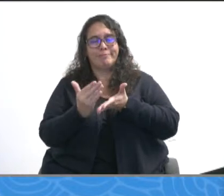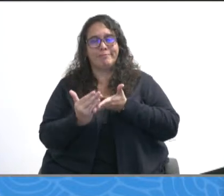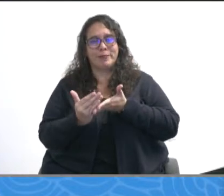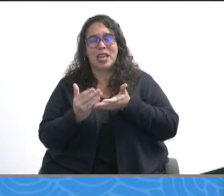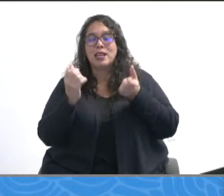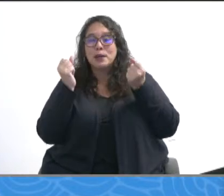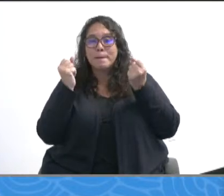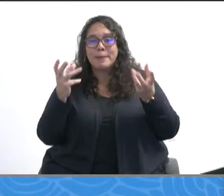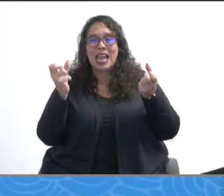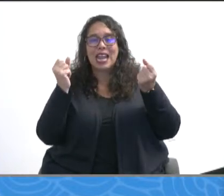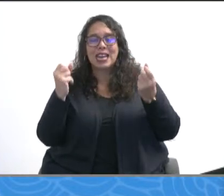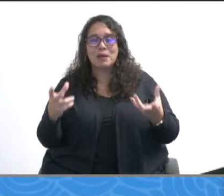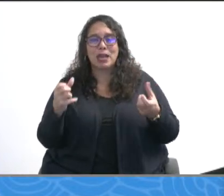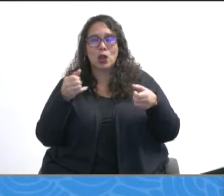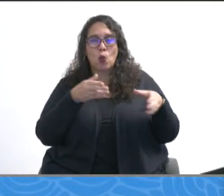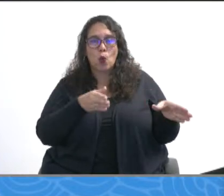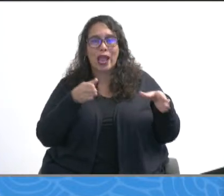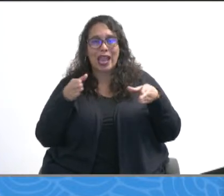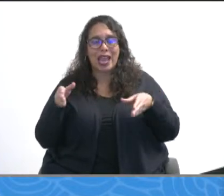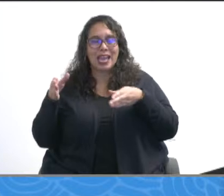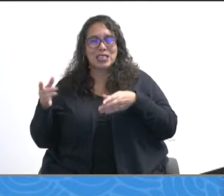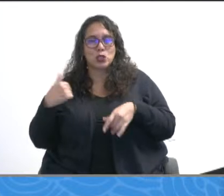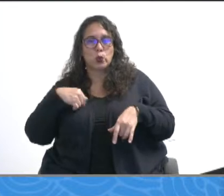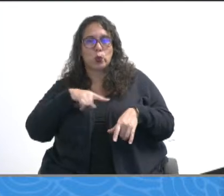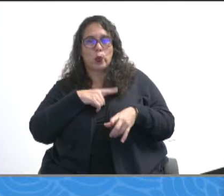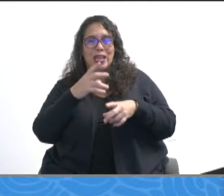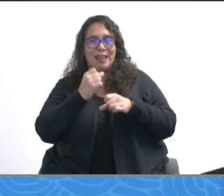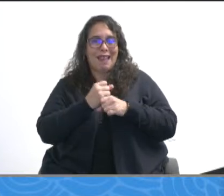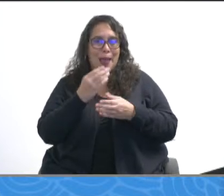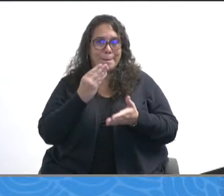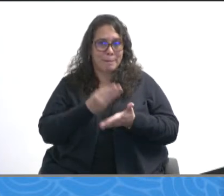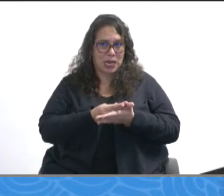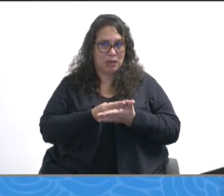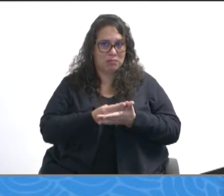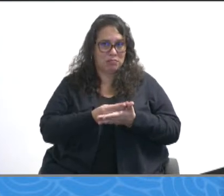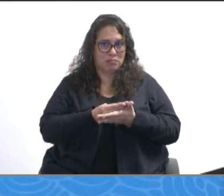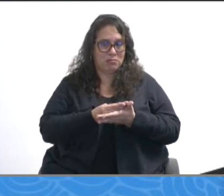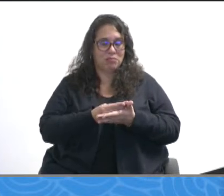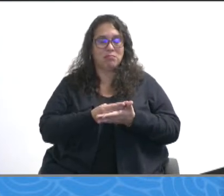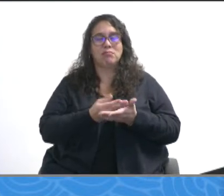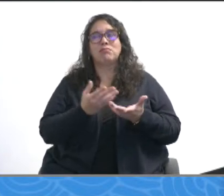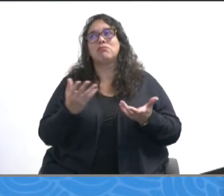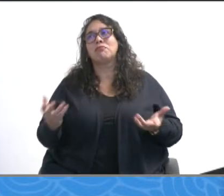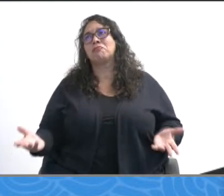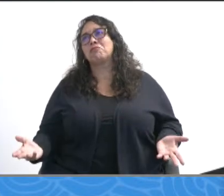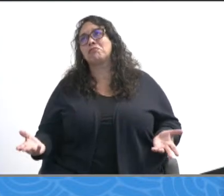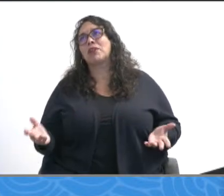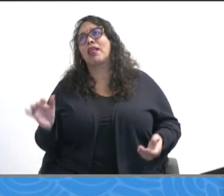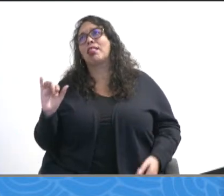that comprise an overall district budget. To name a few revenue sources,